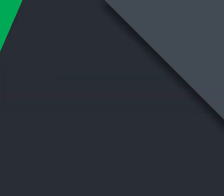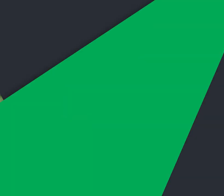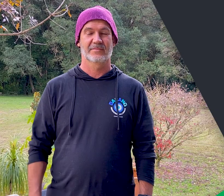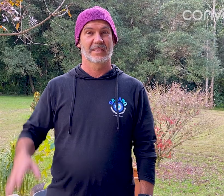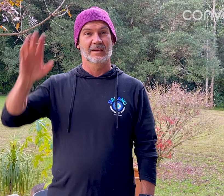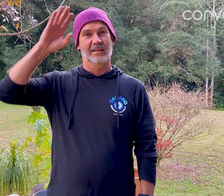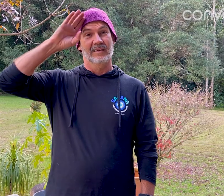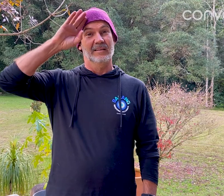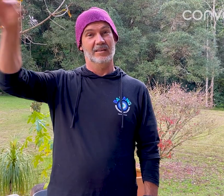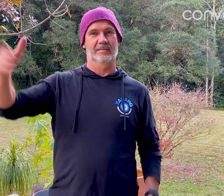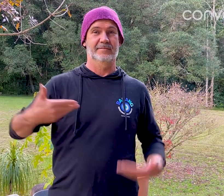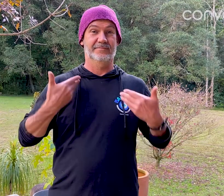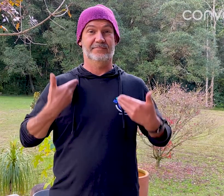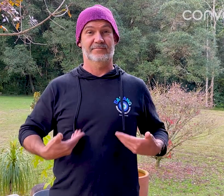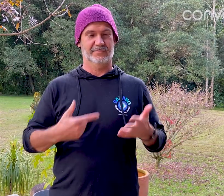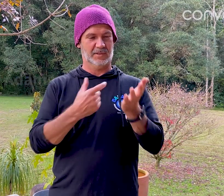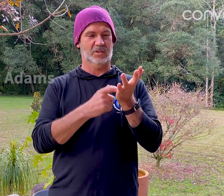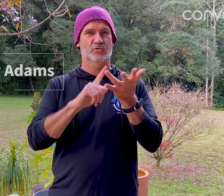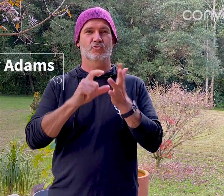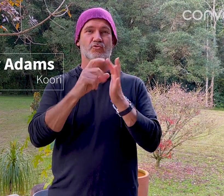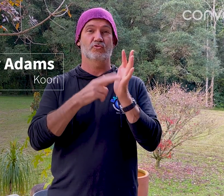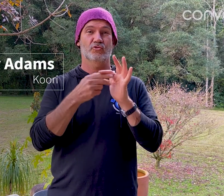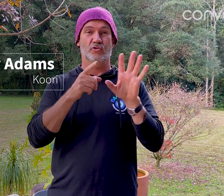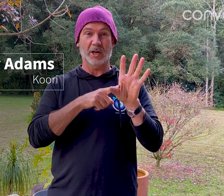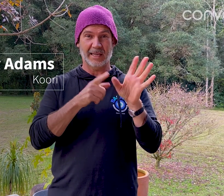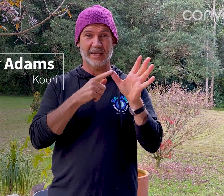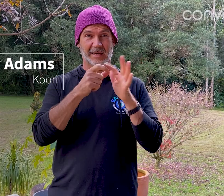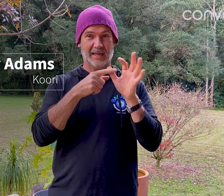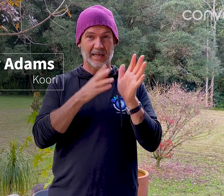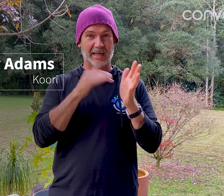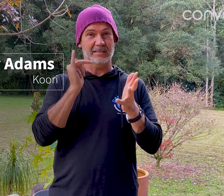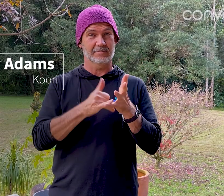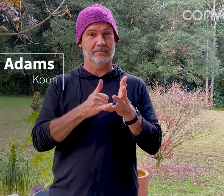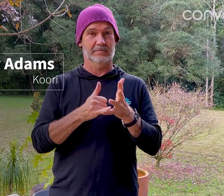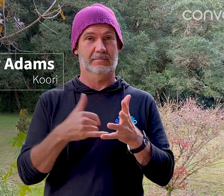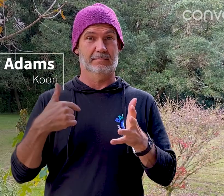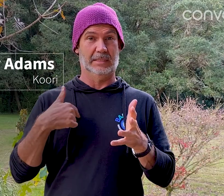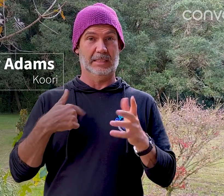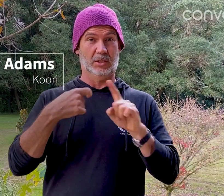Hi, I’m Rodney Adams